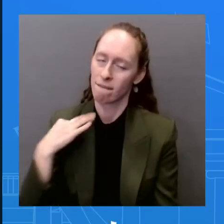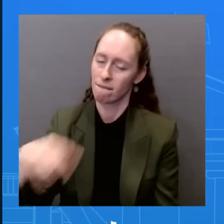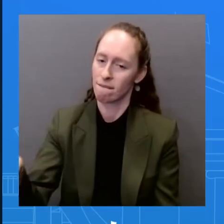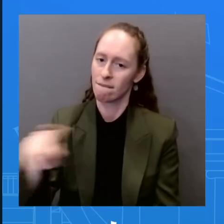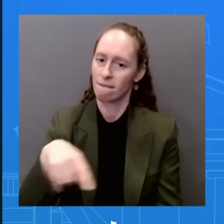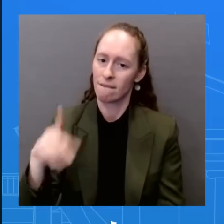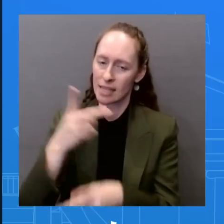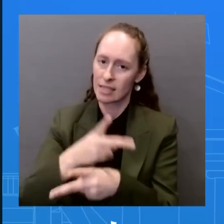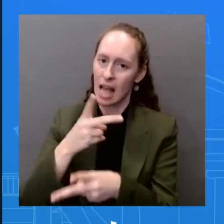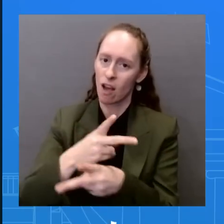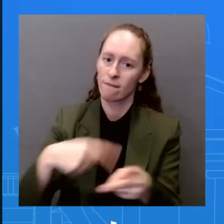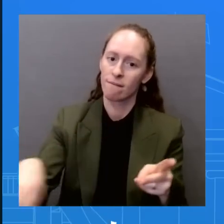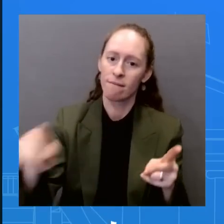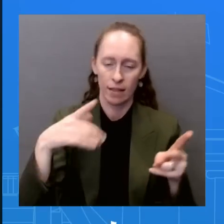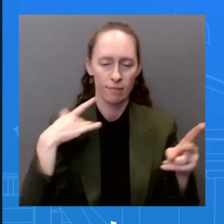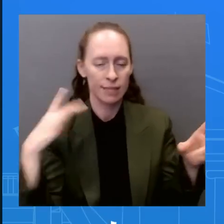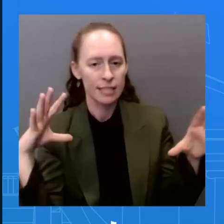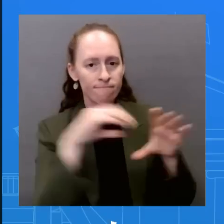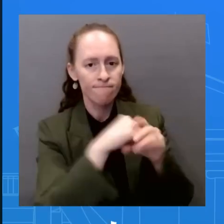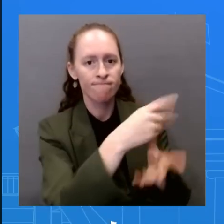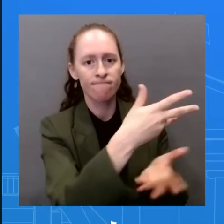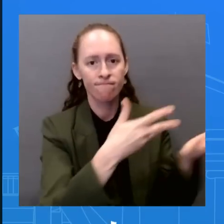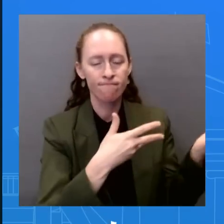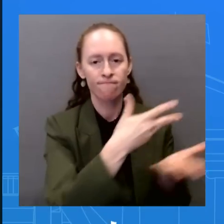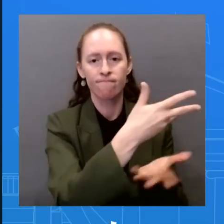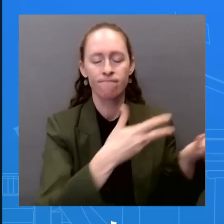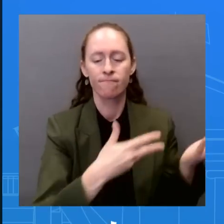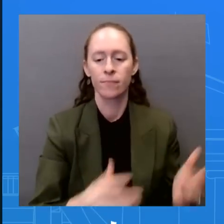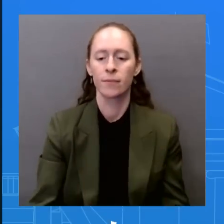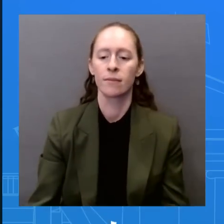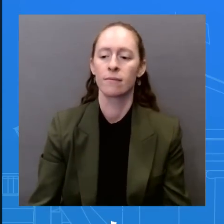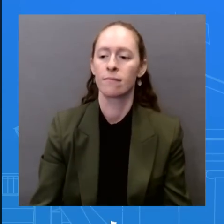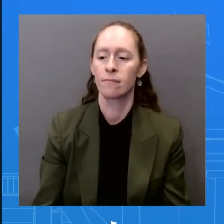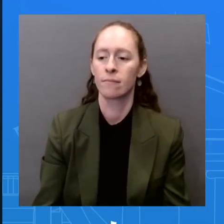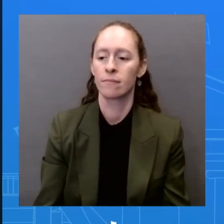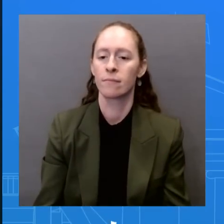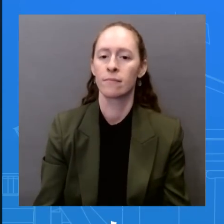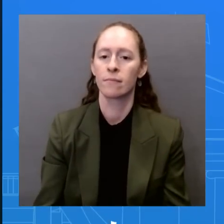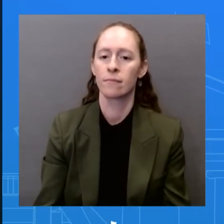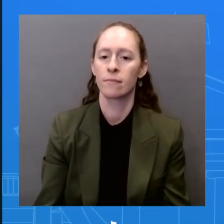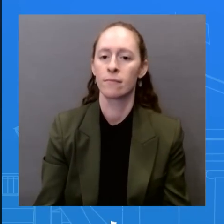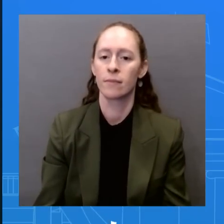And that includes, you know, the -- the COVID Response Team.